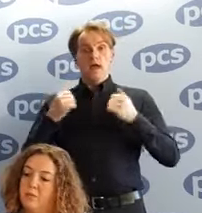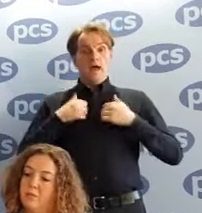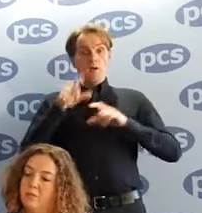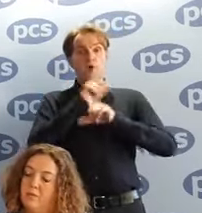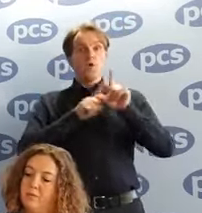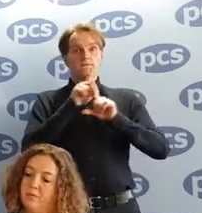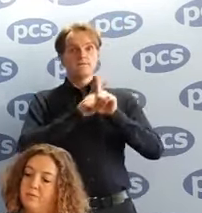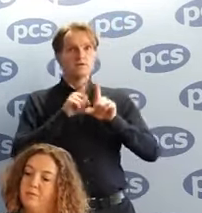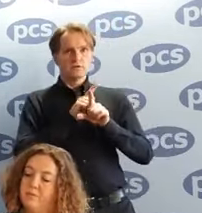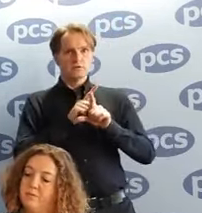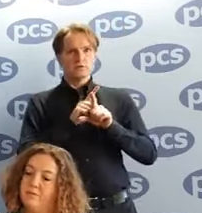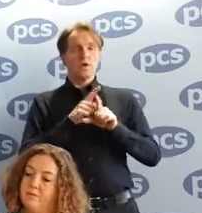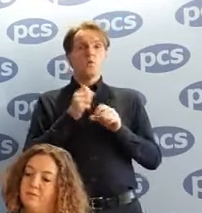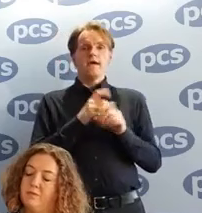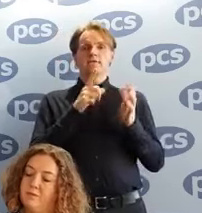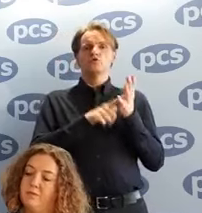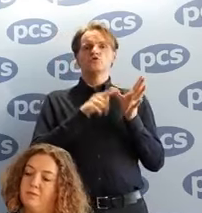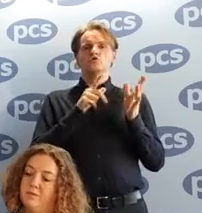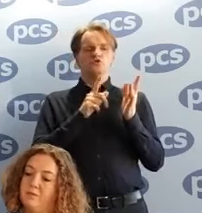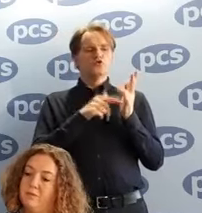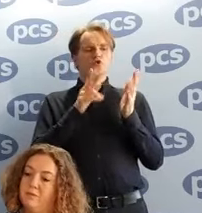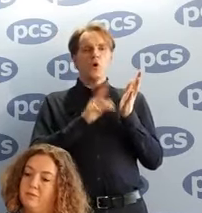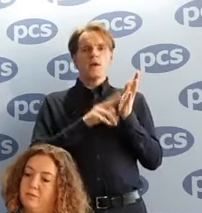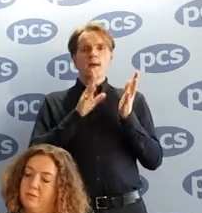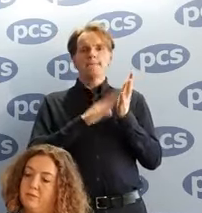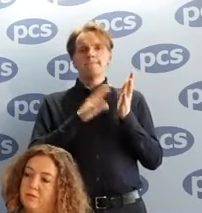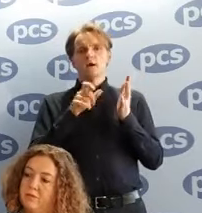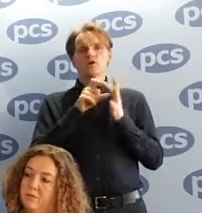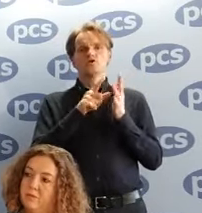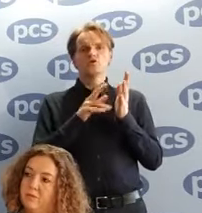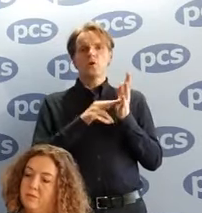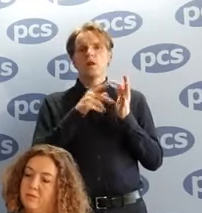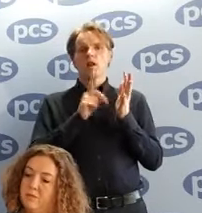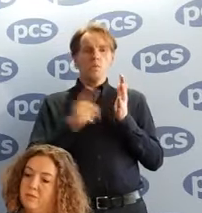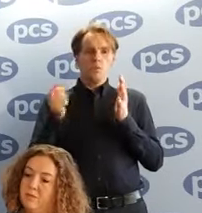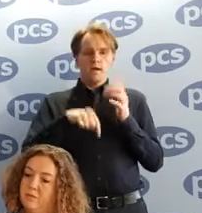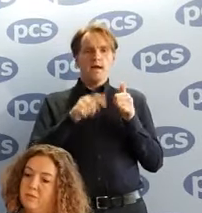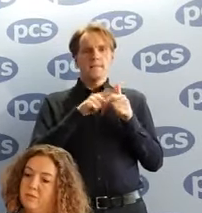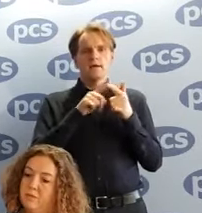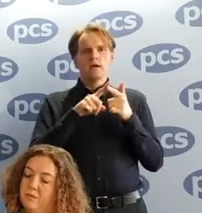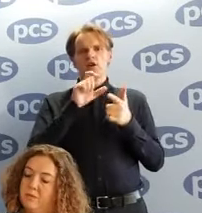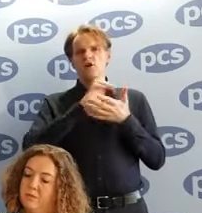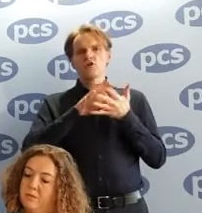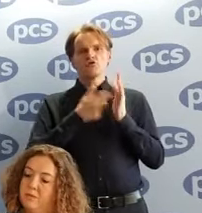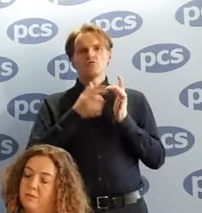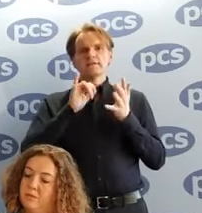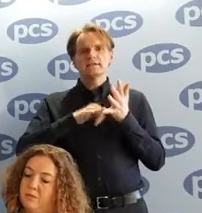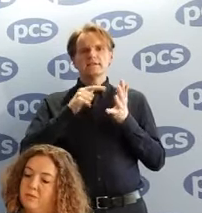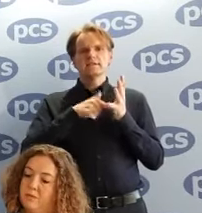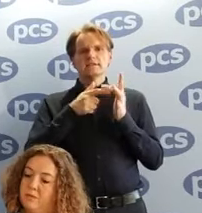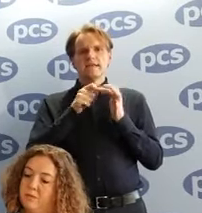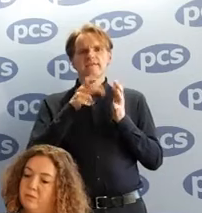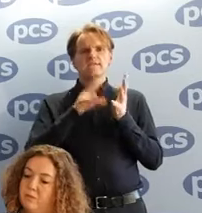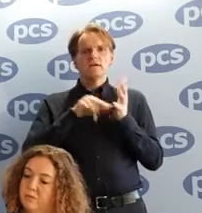Shadow Chancellor of the Exchequer John McDonnell coming to speak, Chris Stevens our parliamentary chair from the SNP are coming to speak, and I believe that they